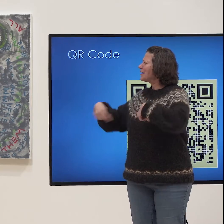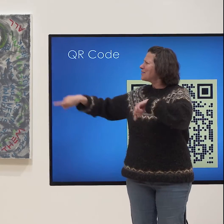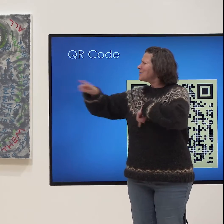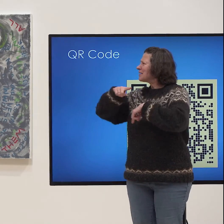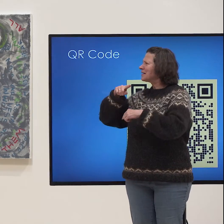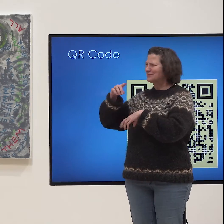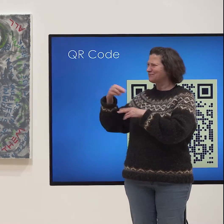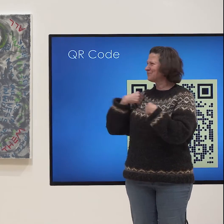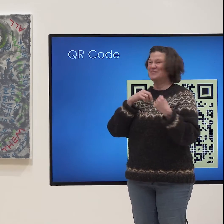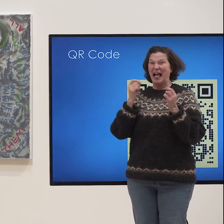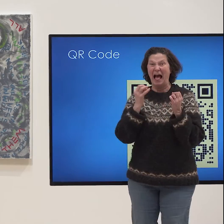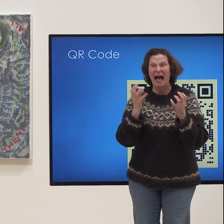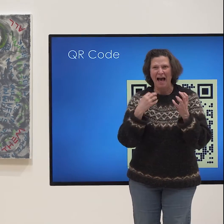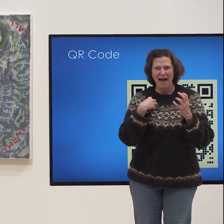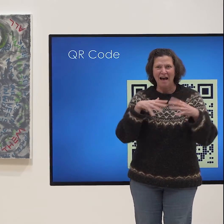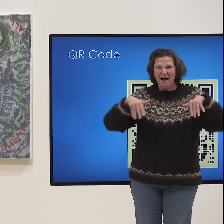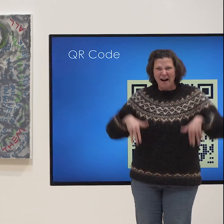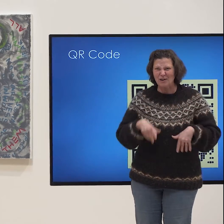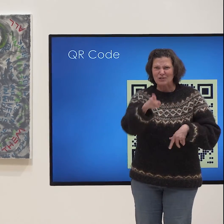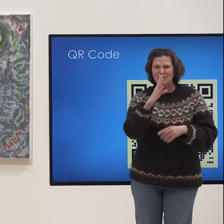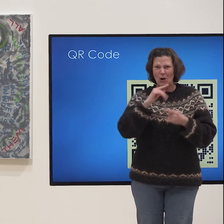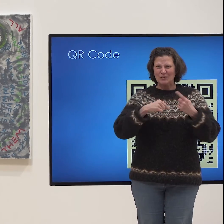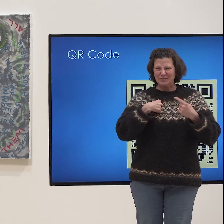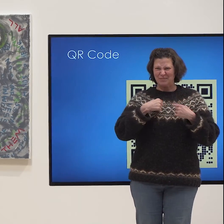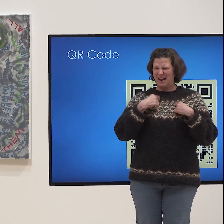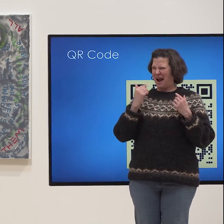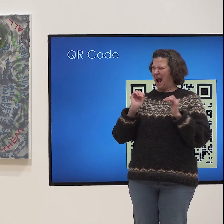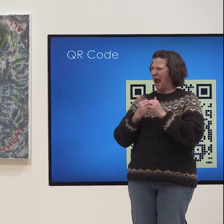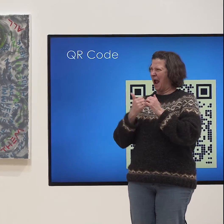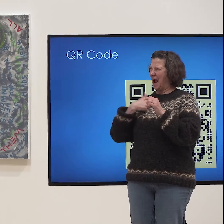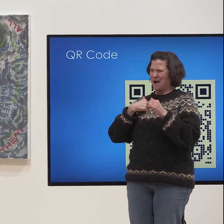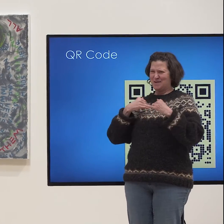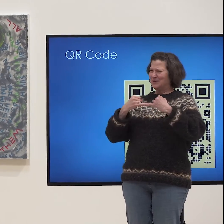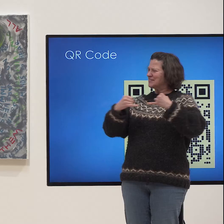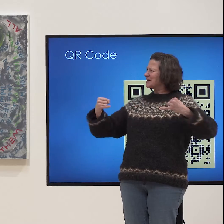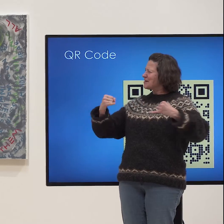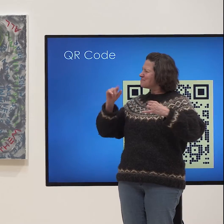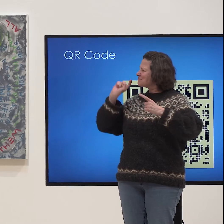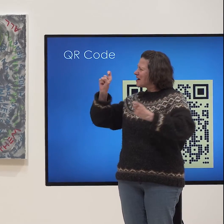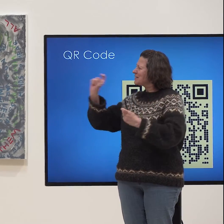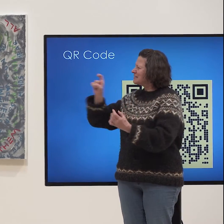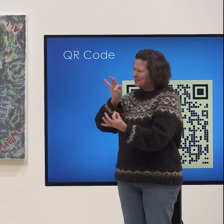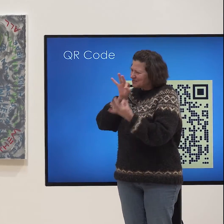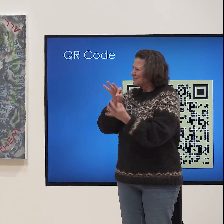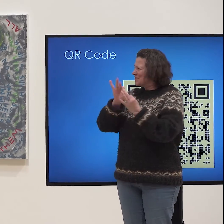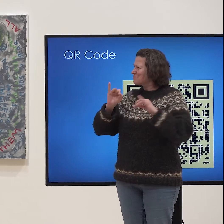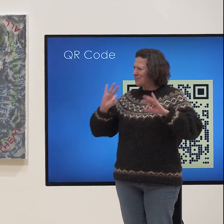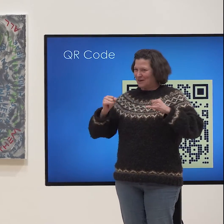but...you know, sometimes we're crossing a line, and where is that line at? I want to ask you